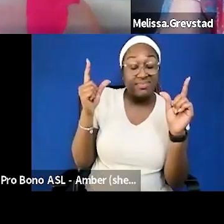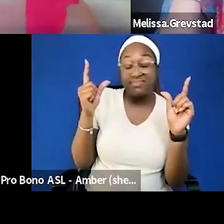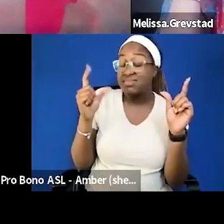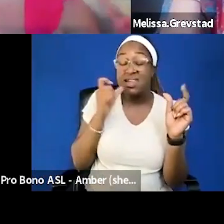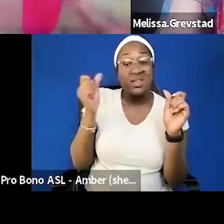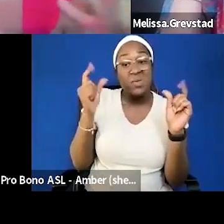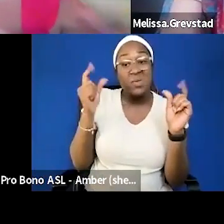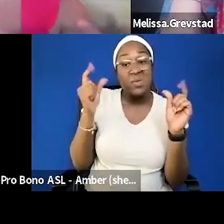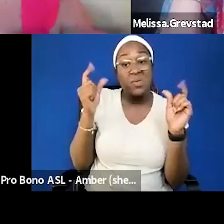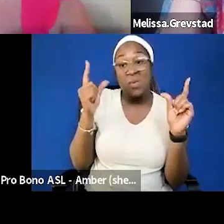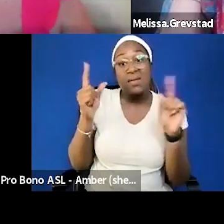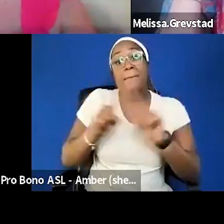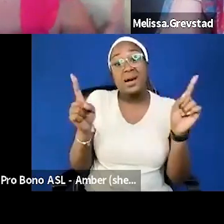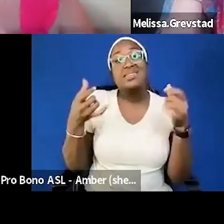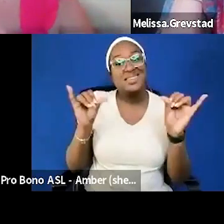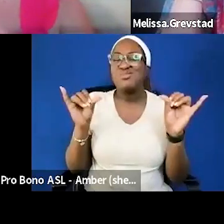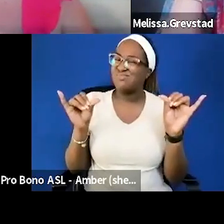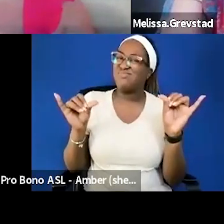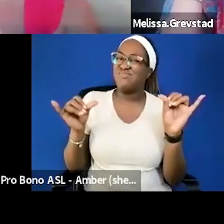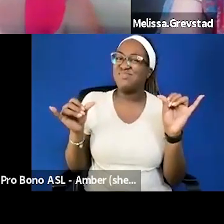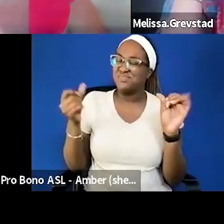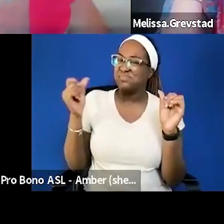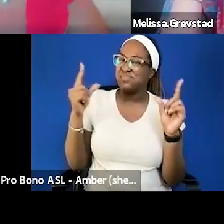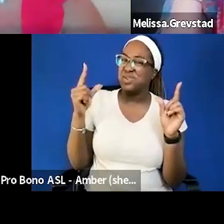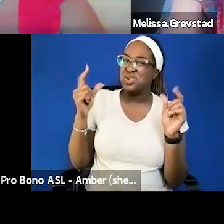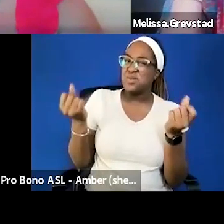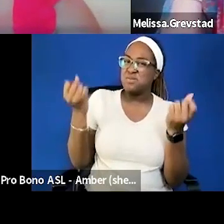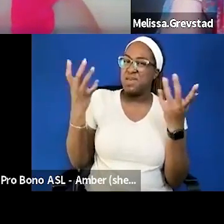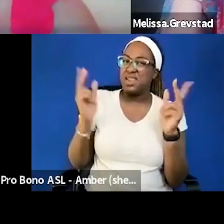But it is surprising to a lot of people when you look at the comments